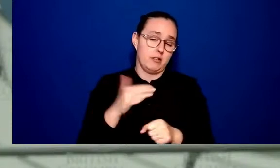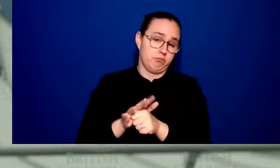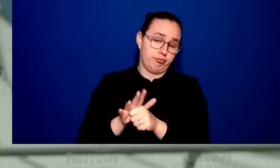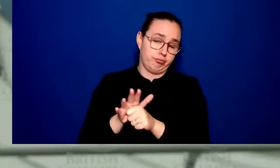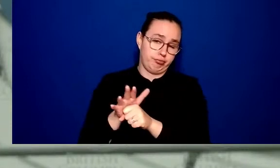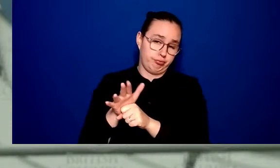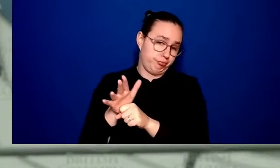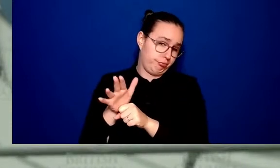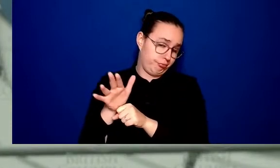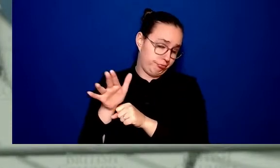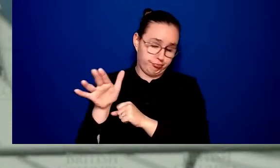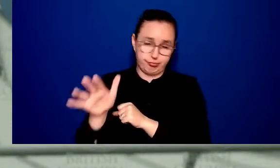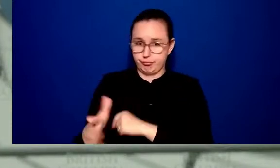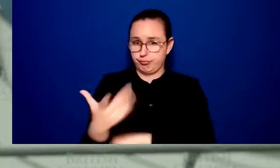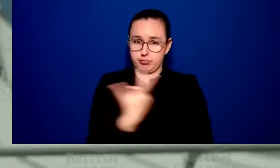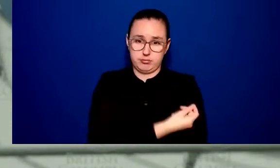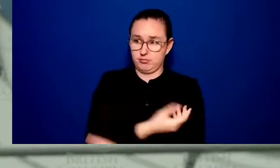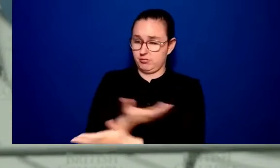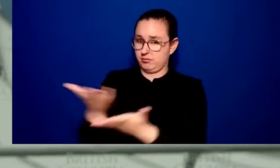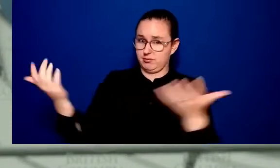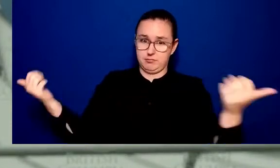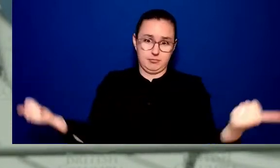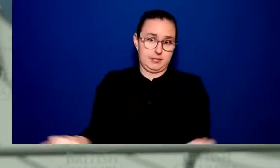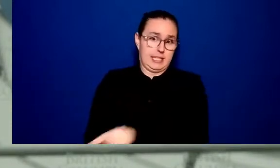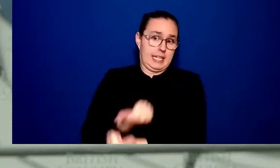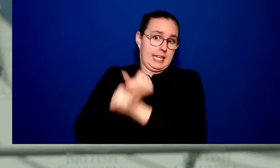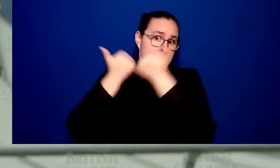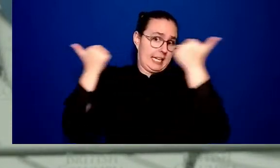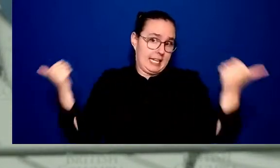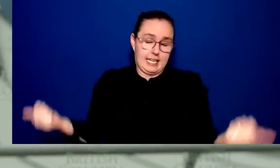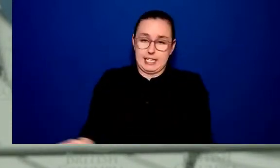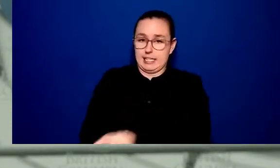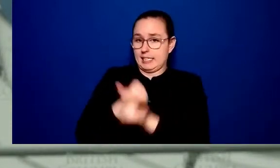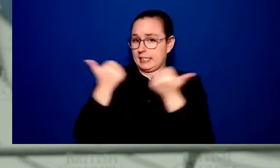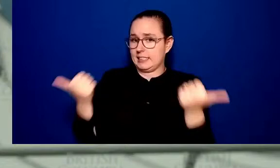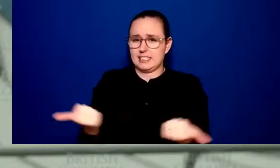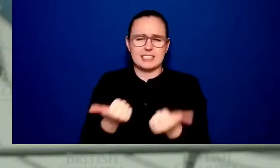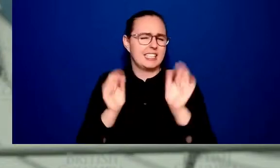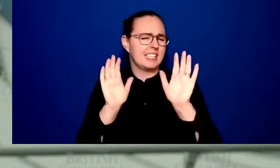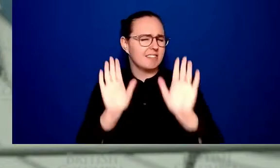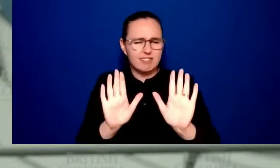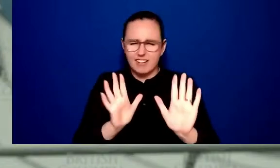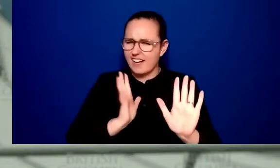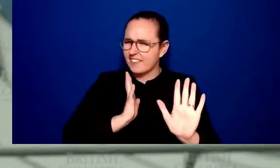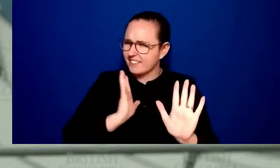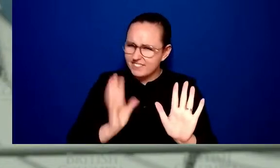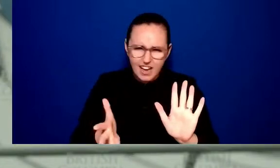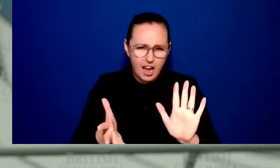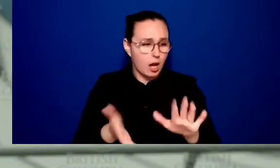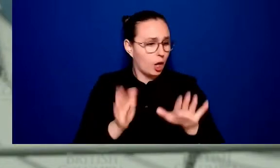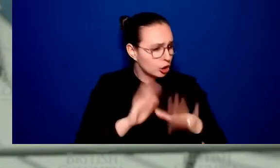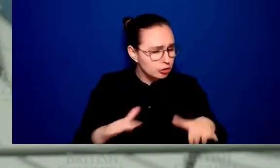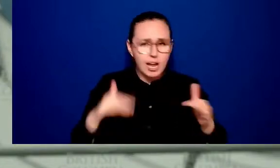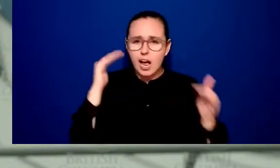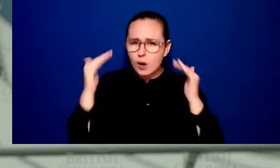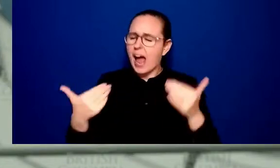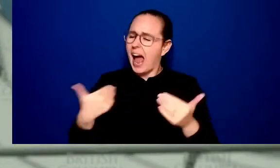Children or if and when a